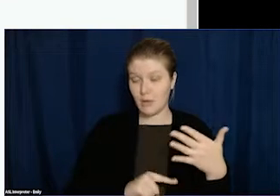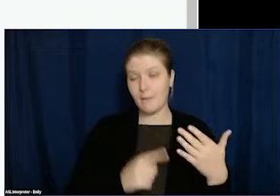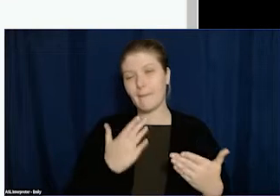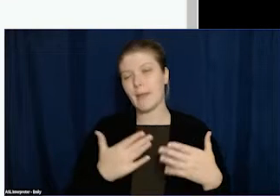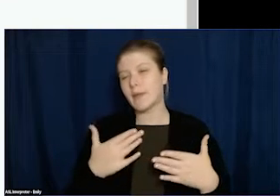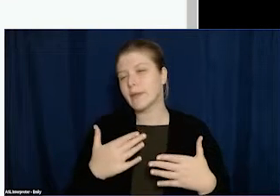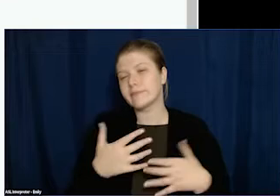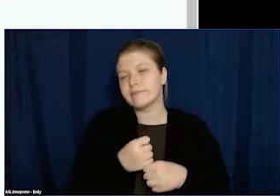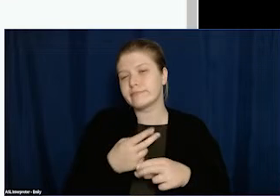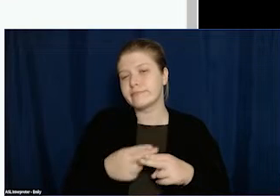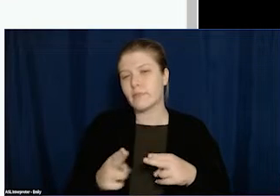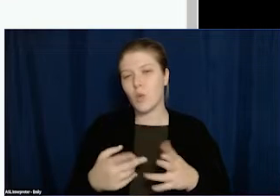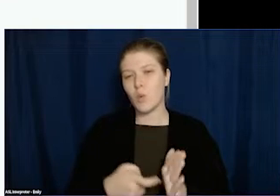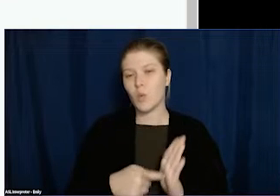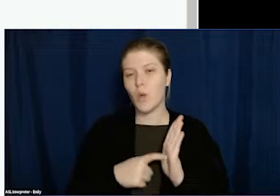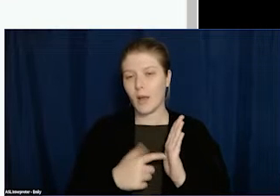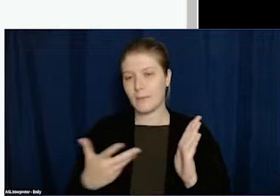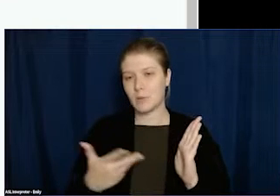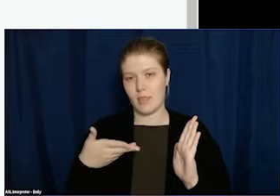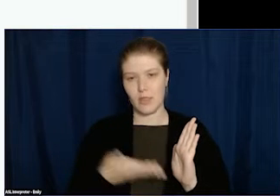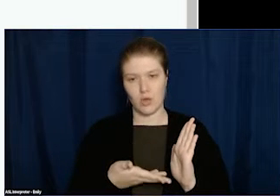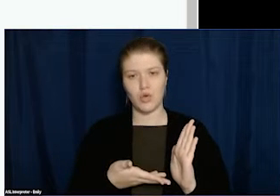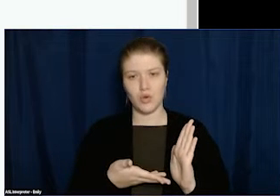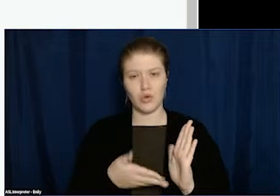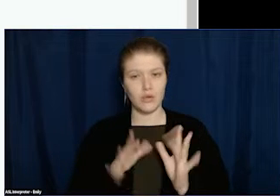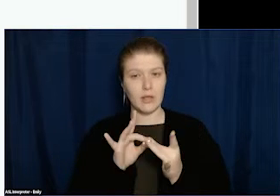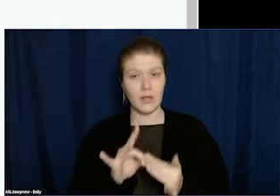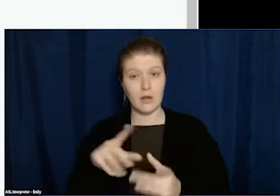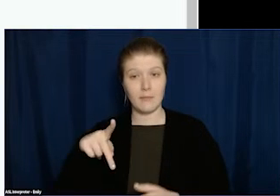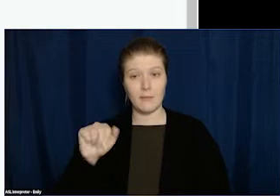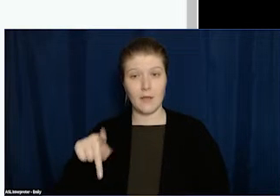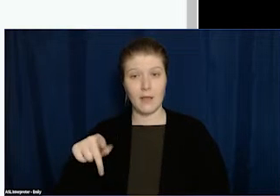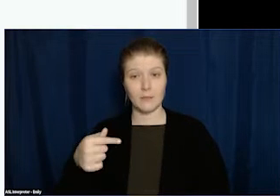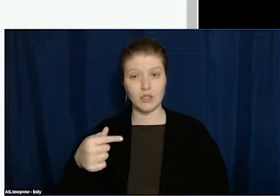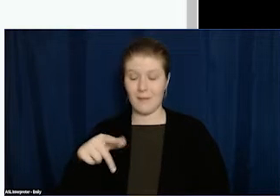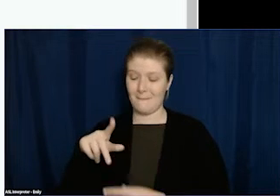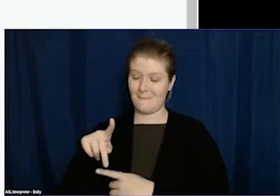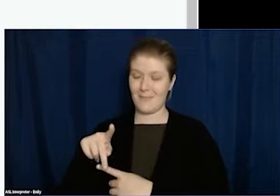of what requirements are there that's related to the PAPPG, and then technical instructions down here.